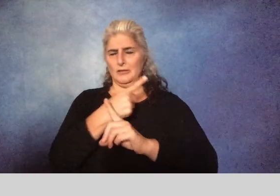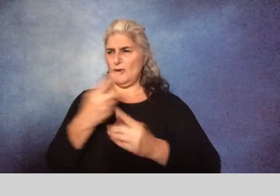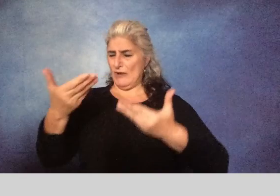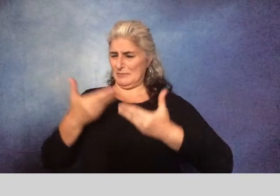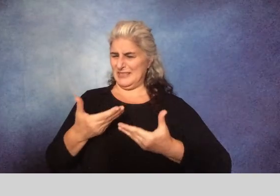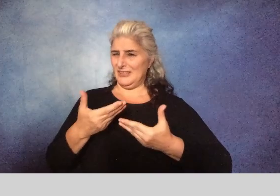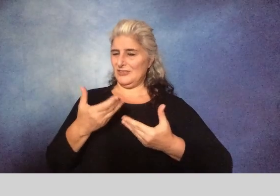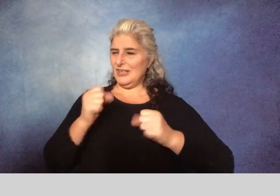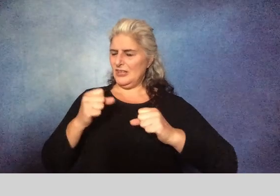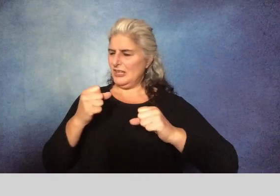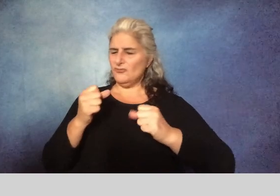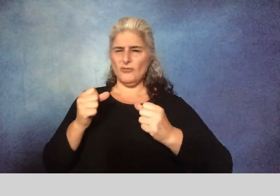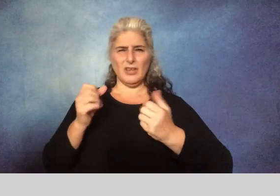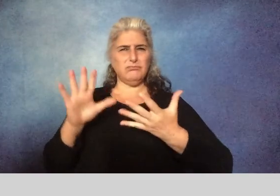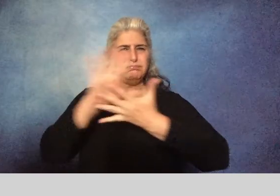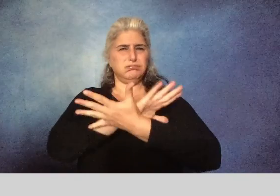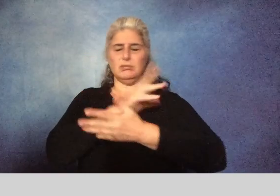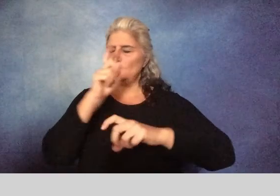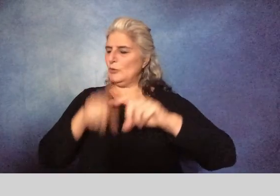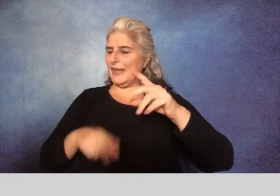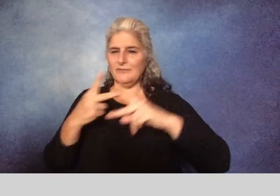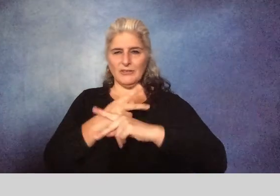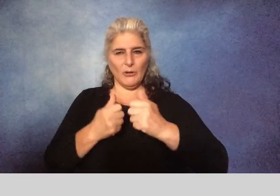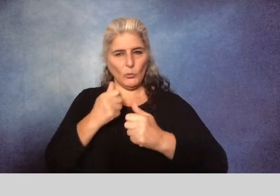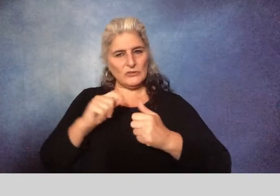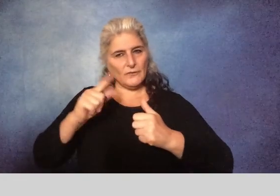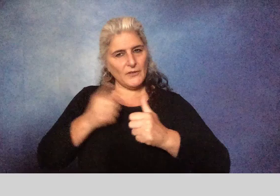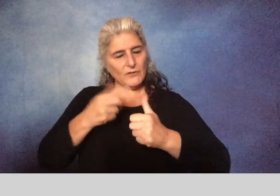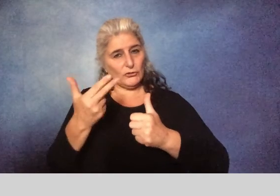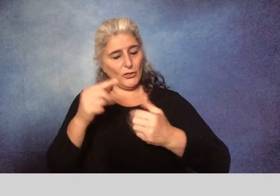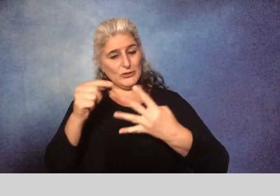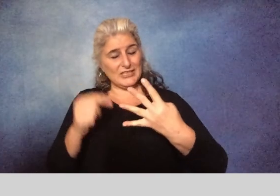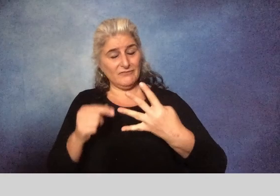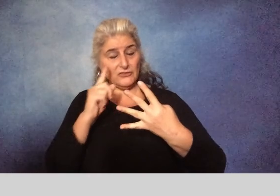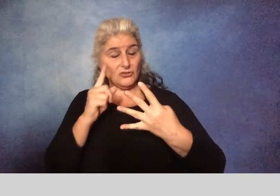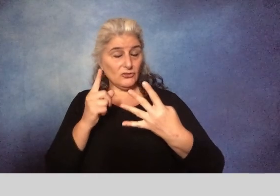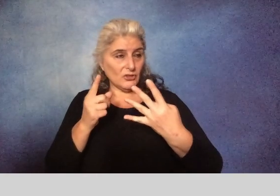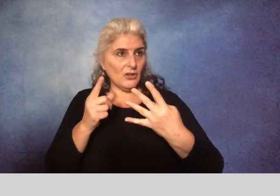were actually similar to the input album. To improve the interpretability